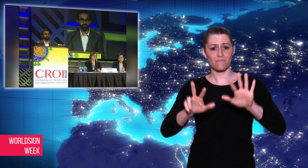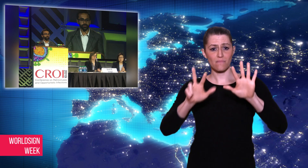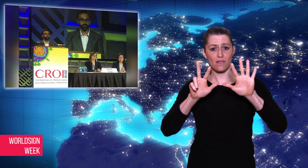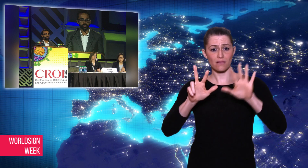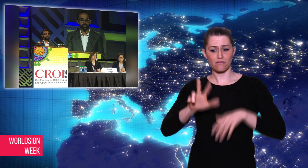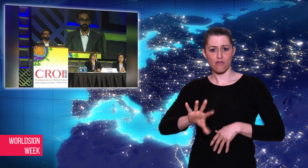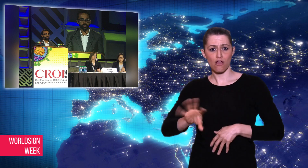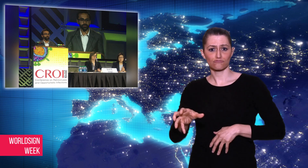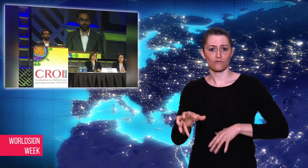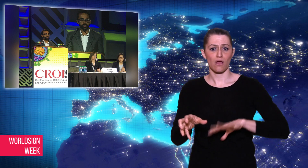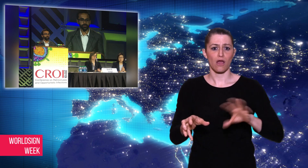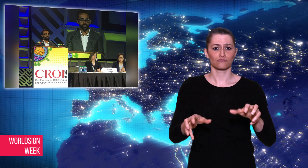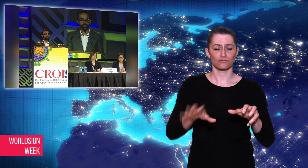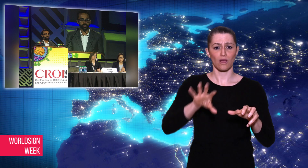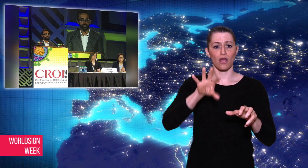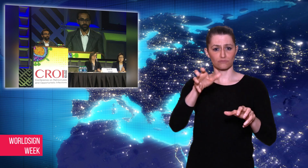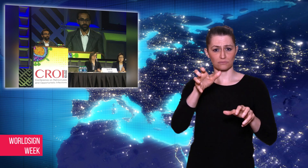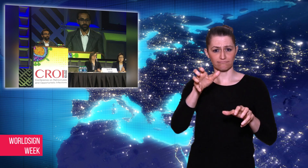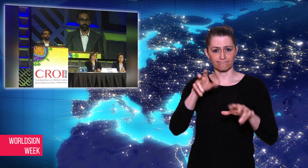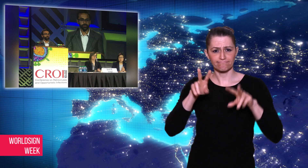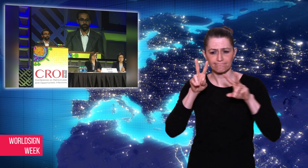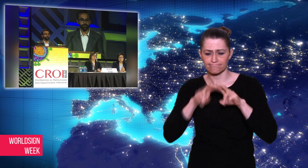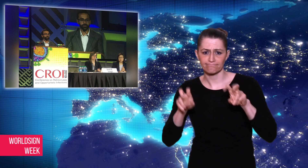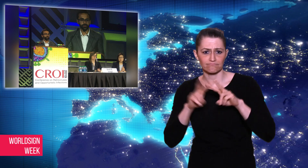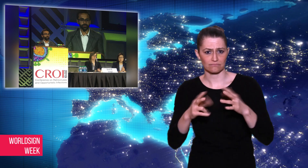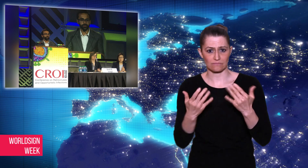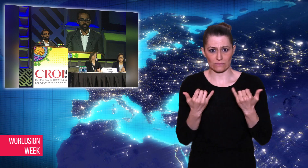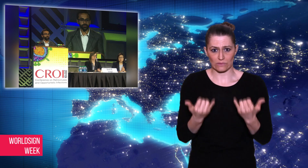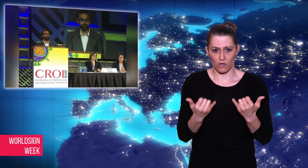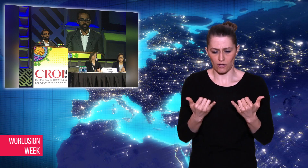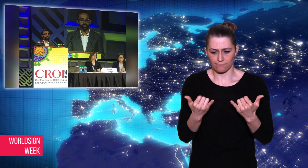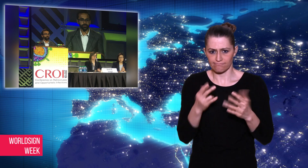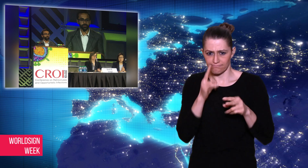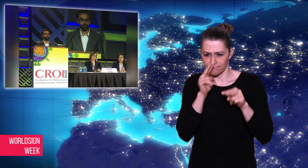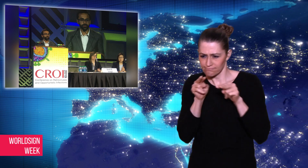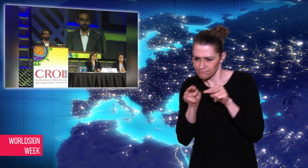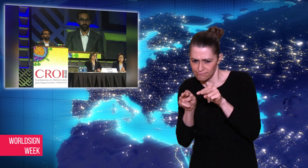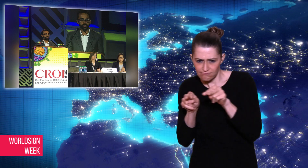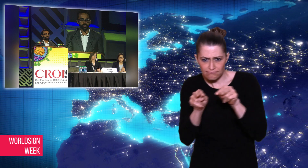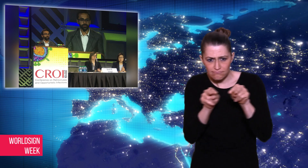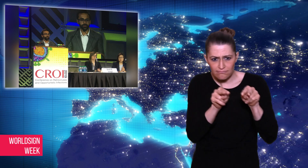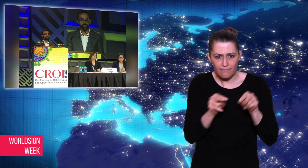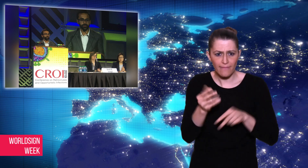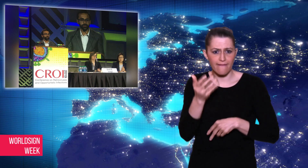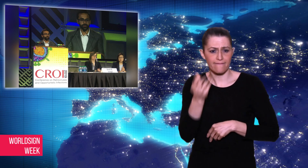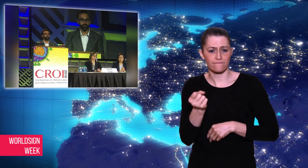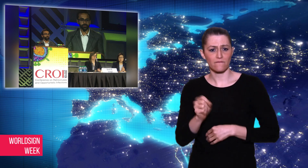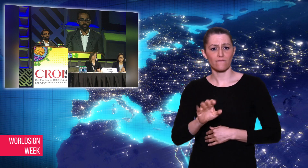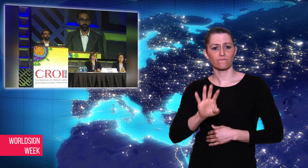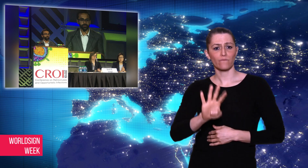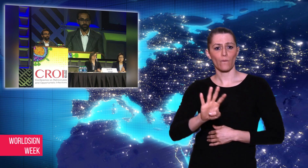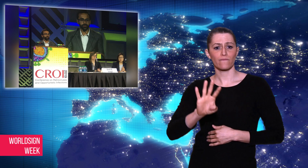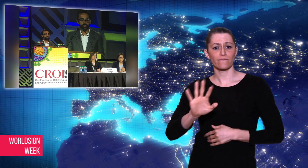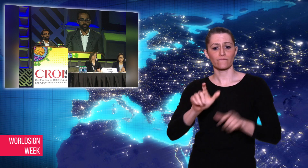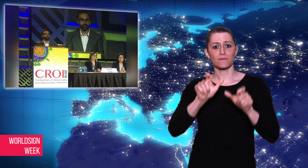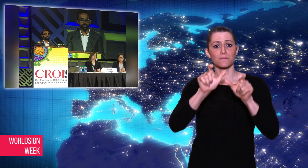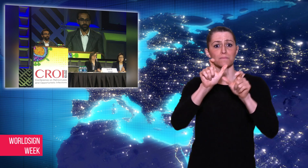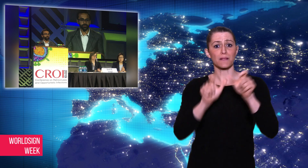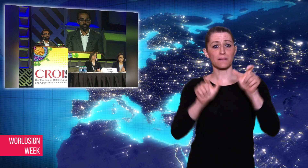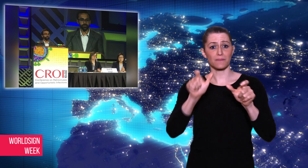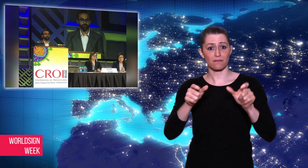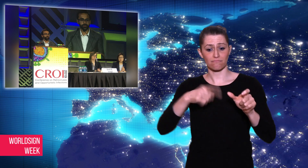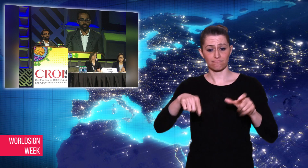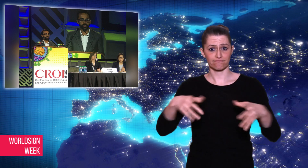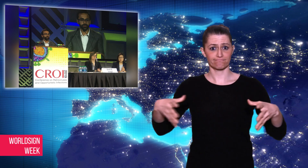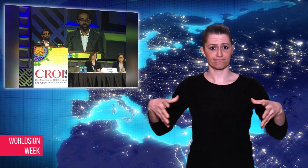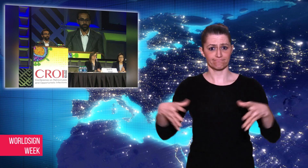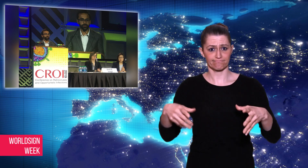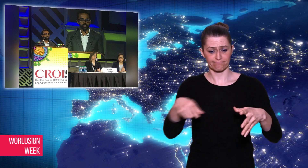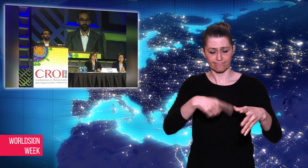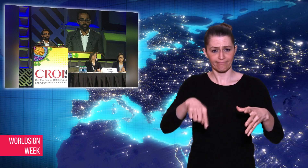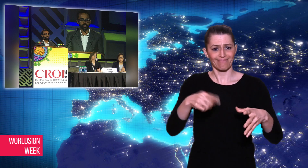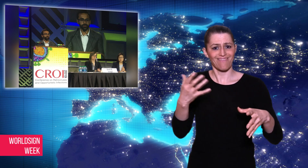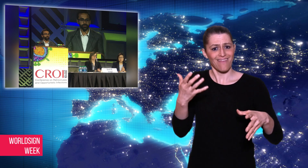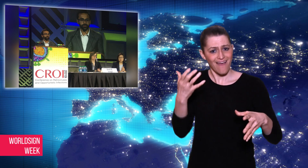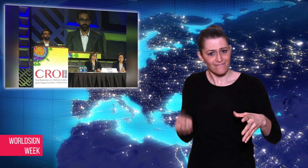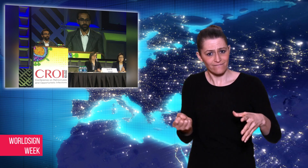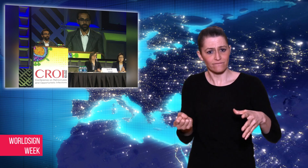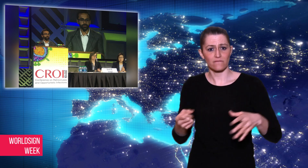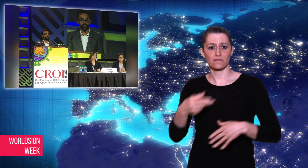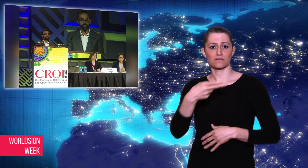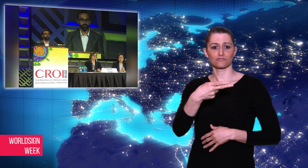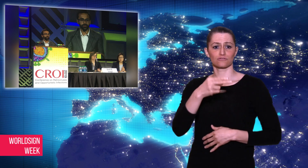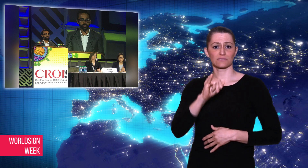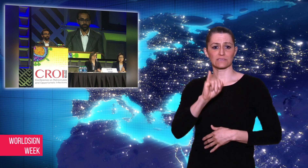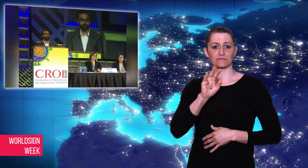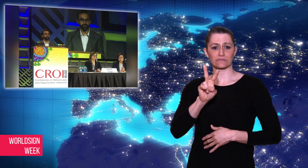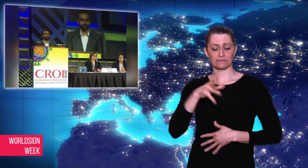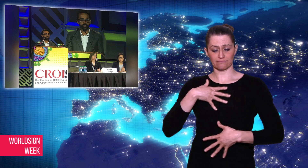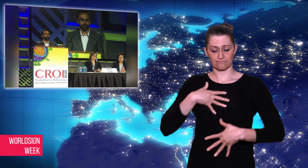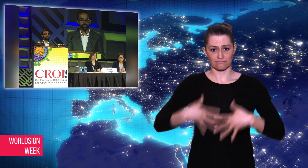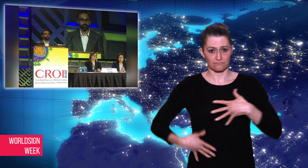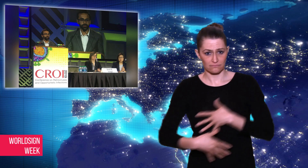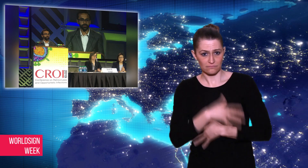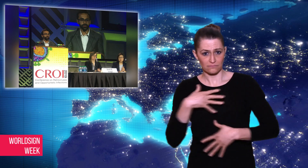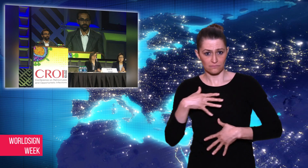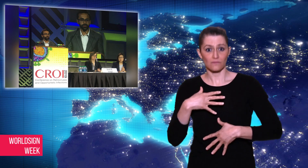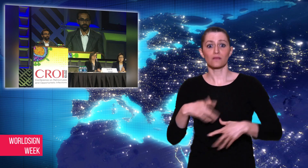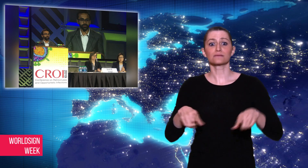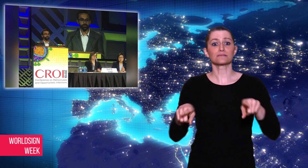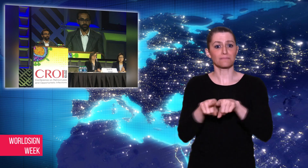currently following 45 patients with both HIV and cancer who